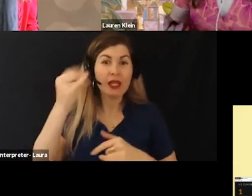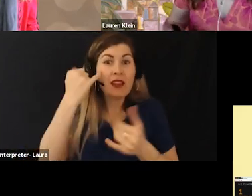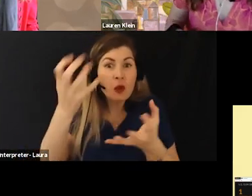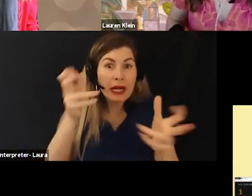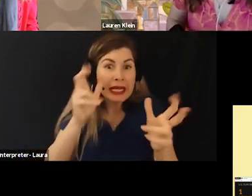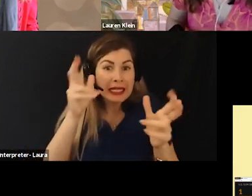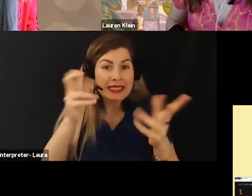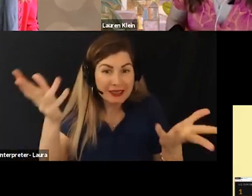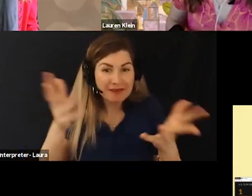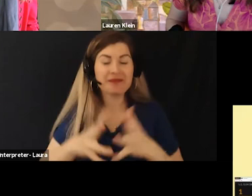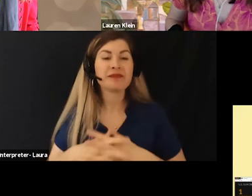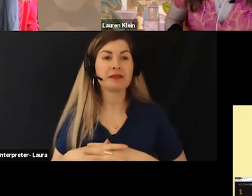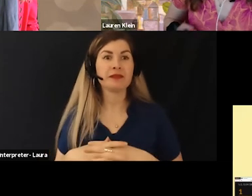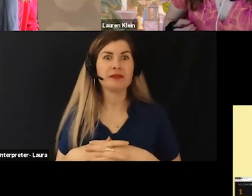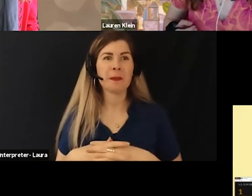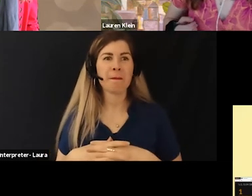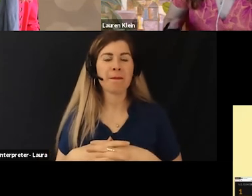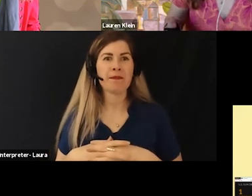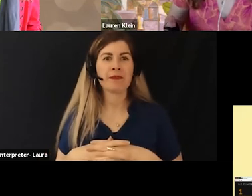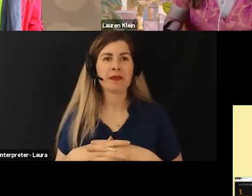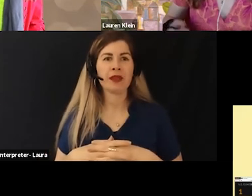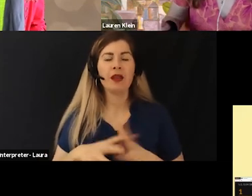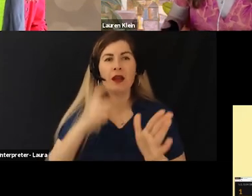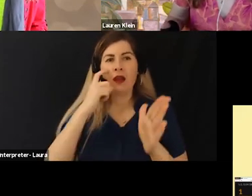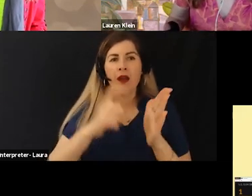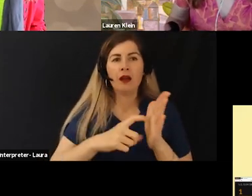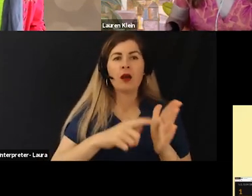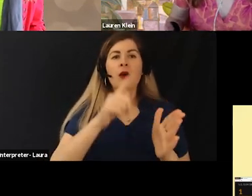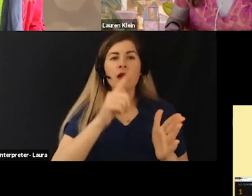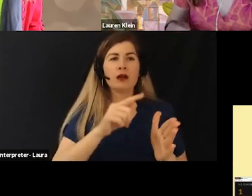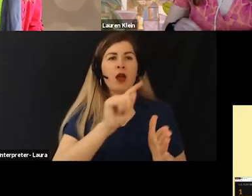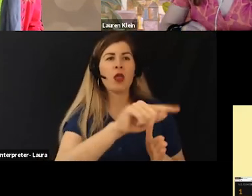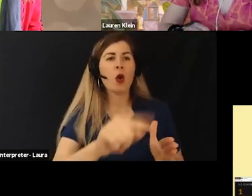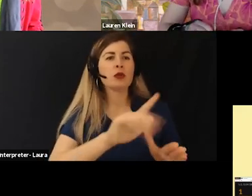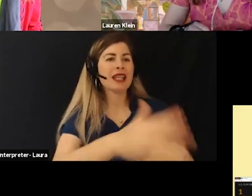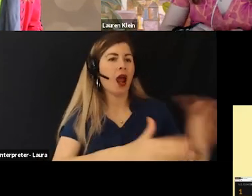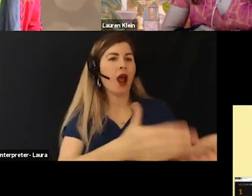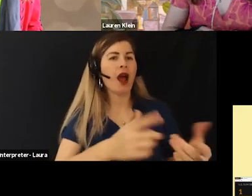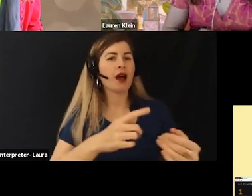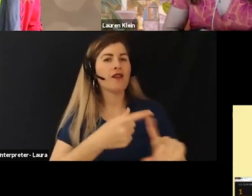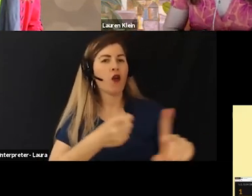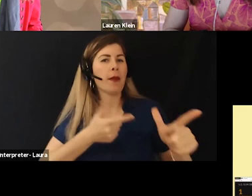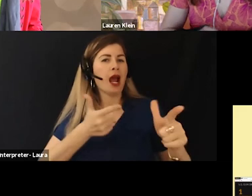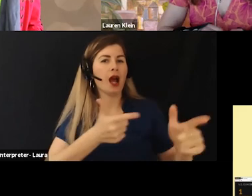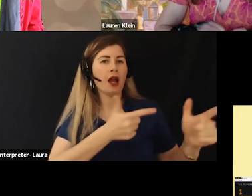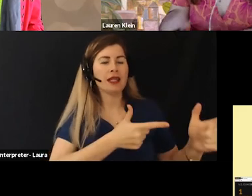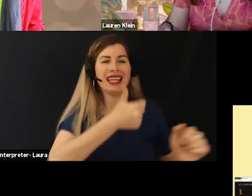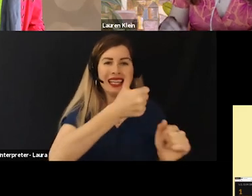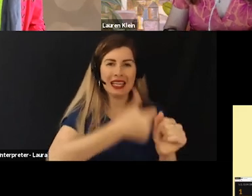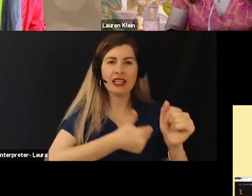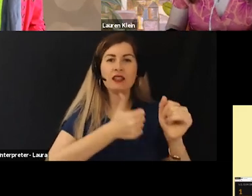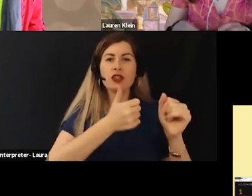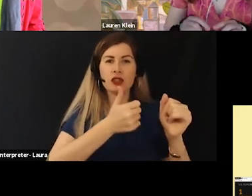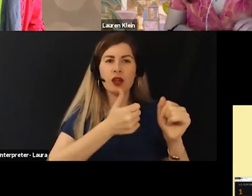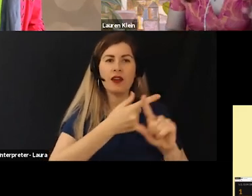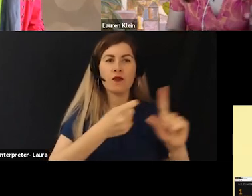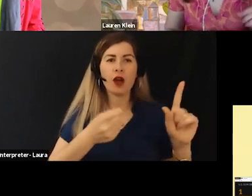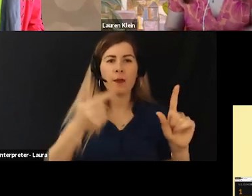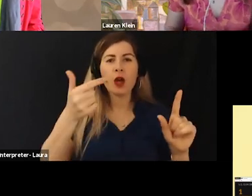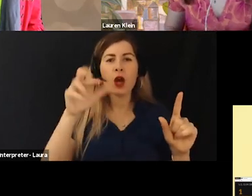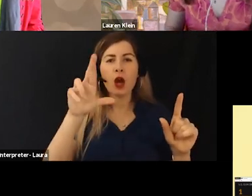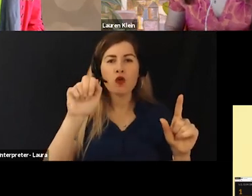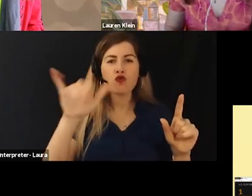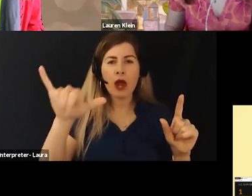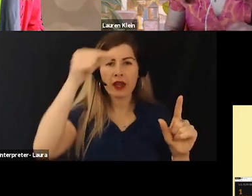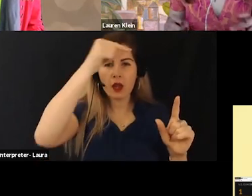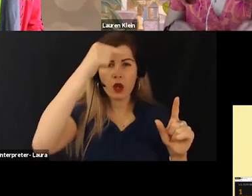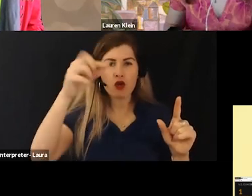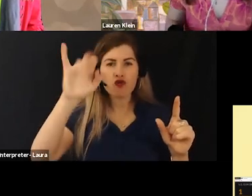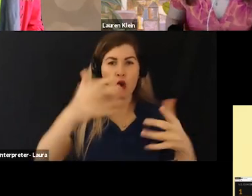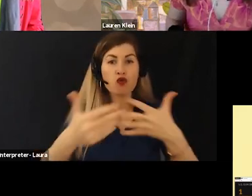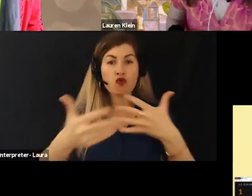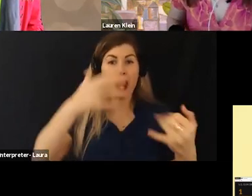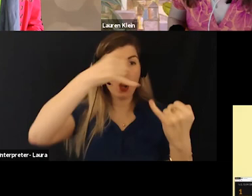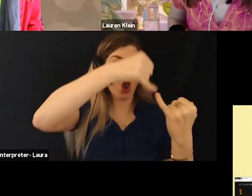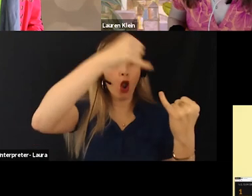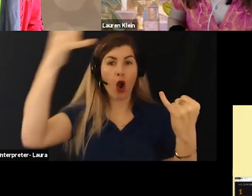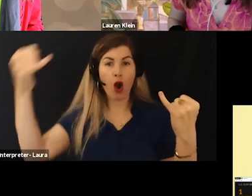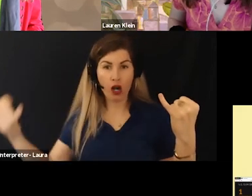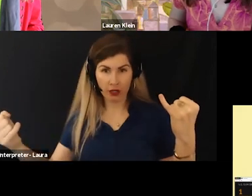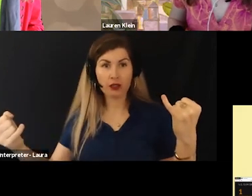What you see is, each of the people who's been killed by a gun in that year actually individually represented by a single gray arc, that's what you see in the small image at the top left of the screen.